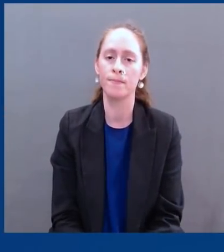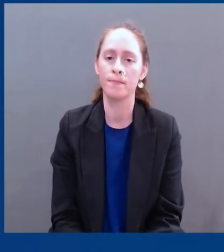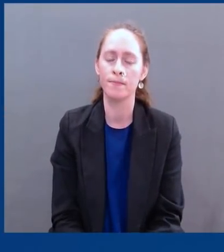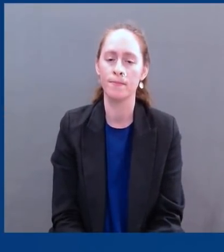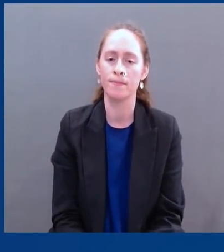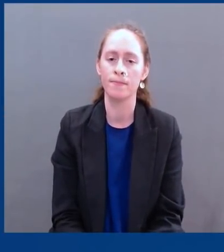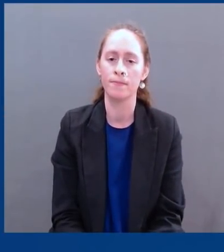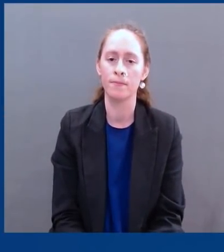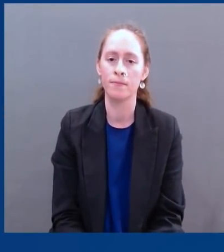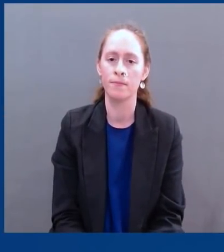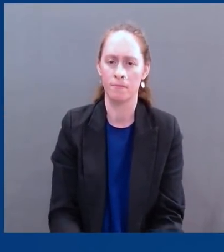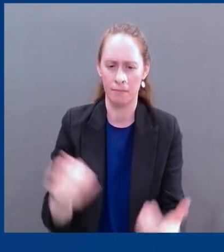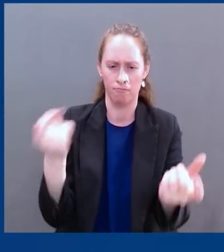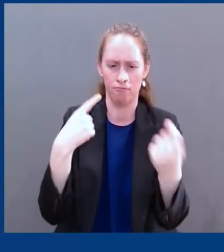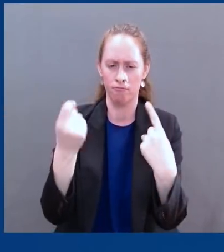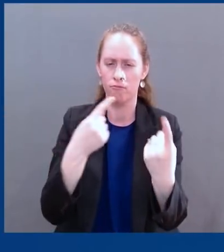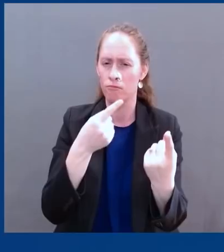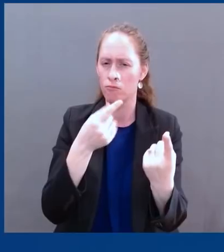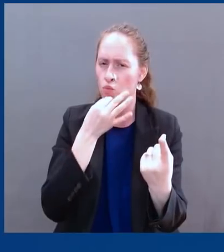Let's go to Victoria Knight at Kaiser Health News.